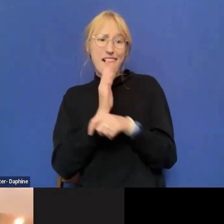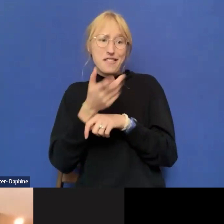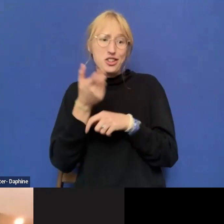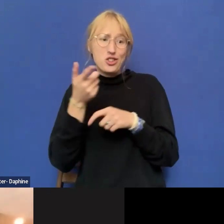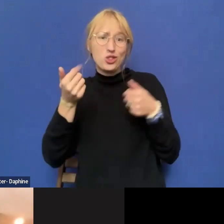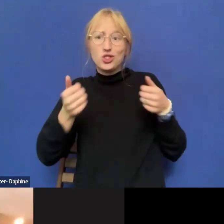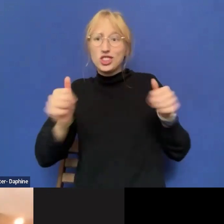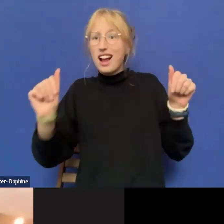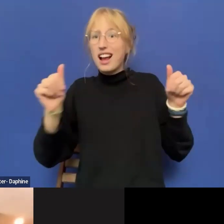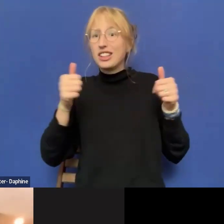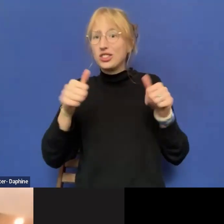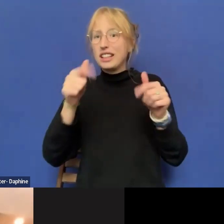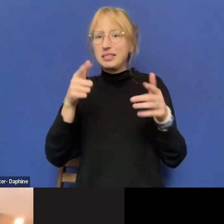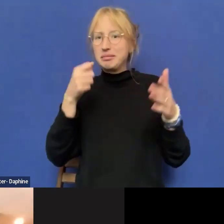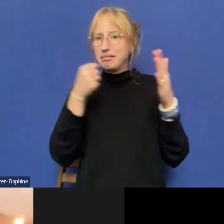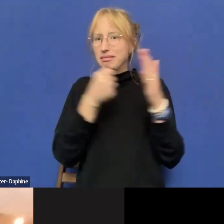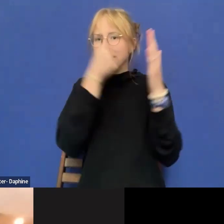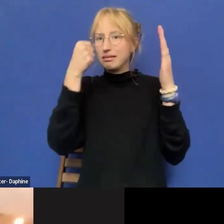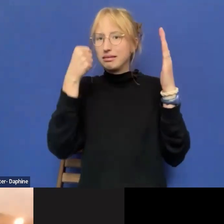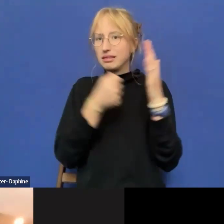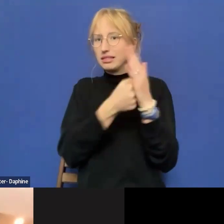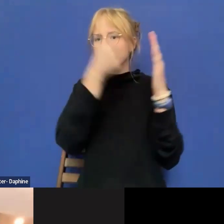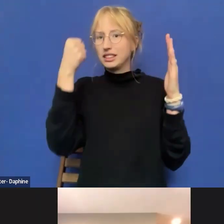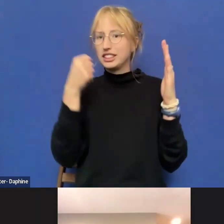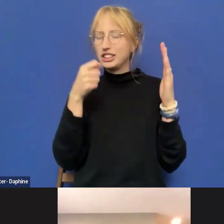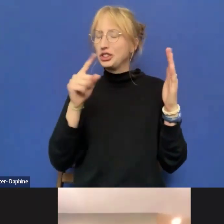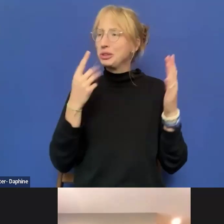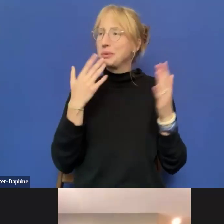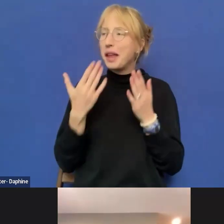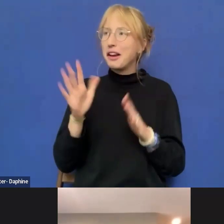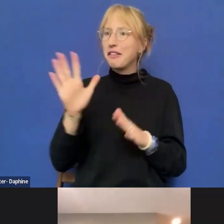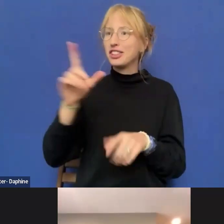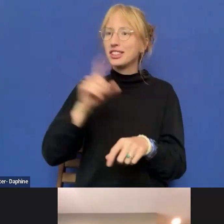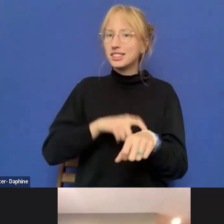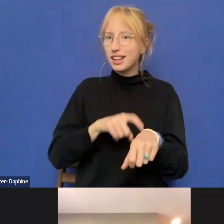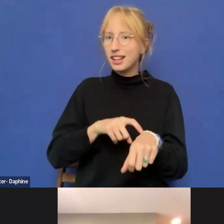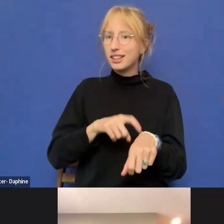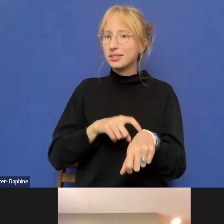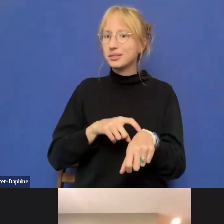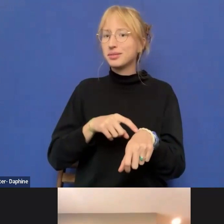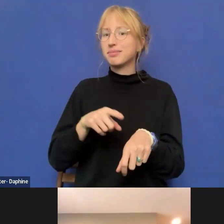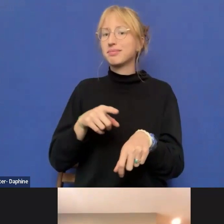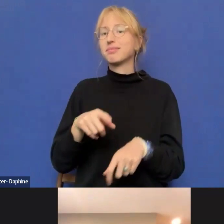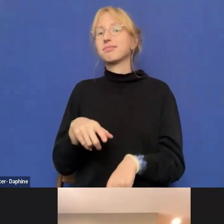engaging. They know just thank them for the time. And spending